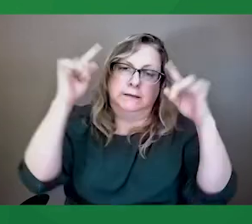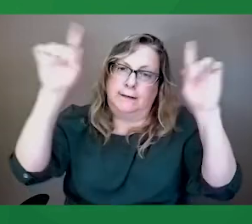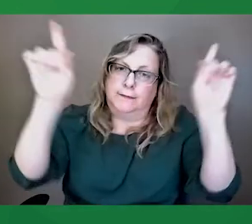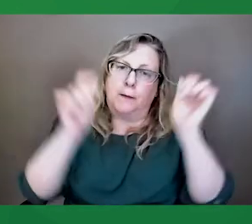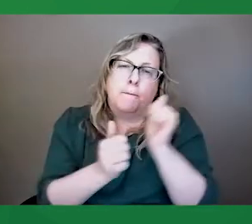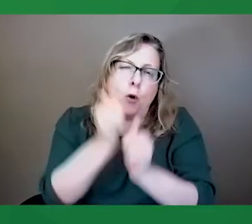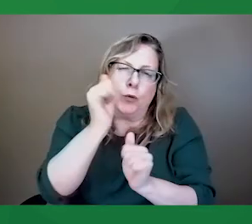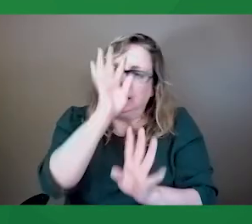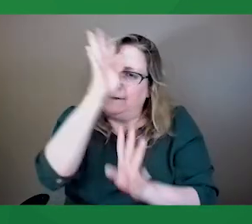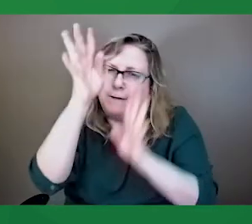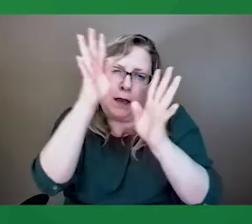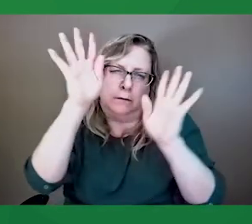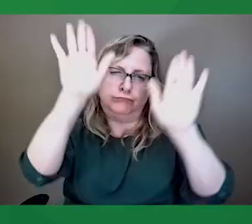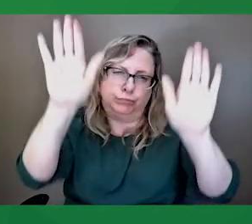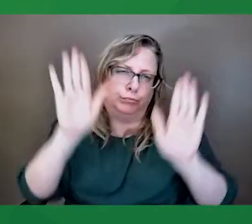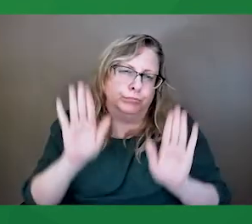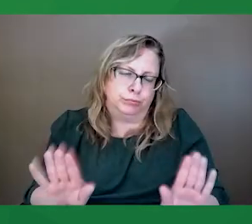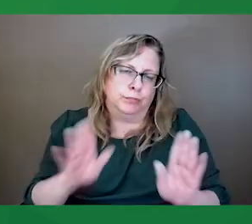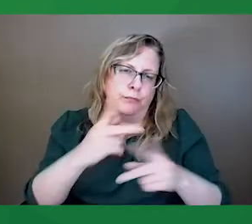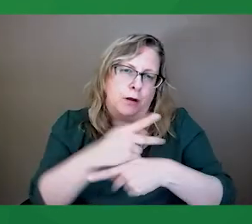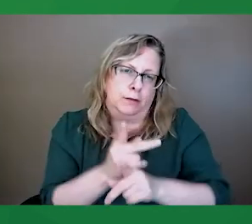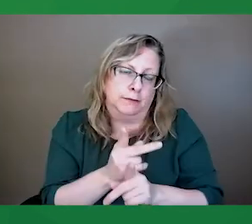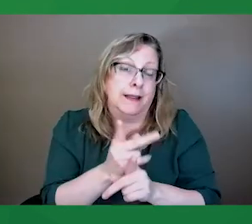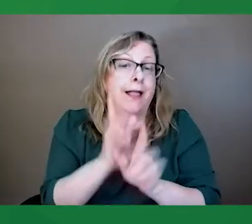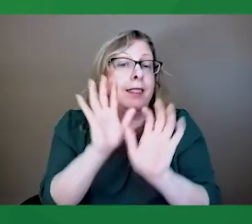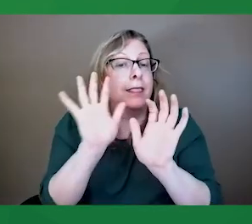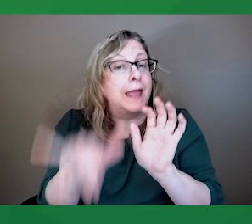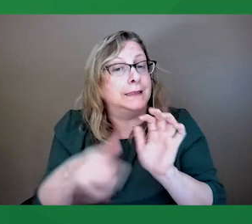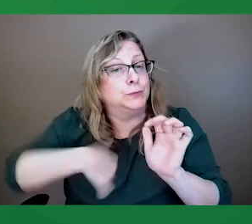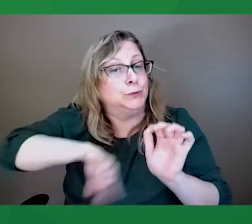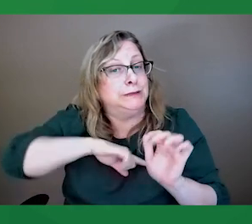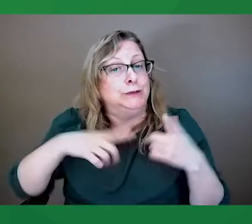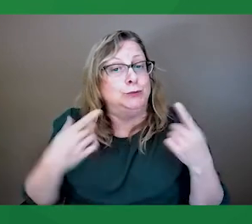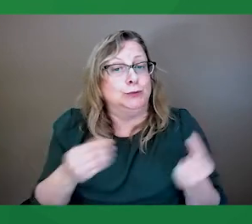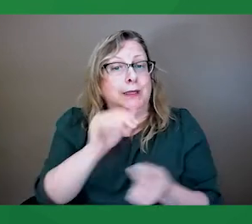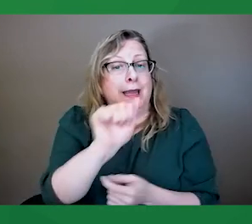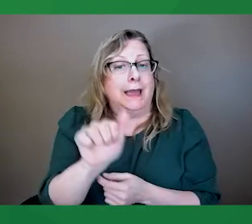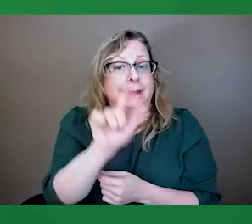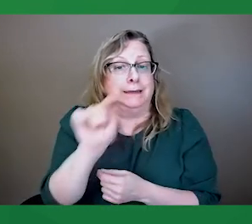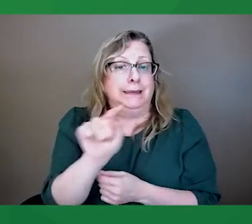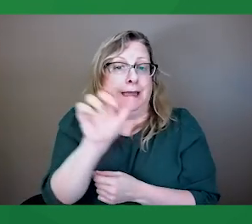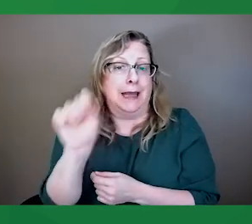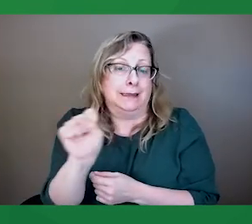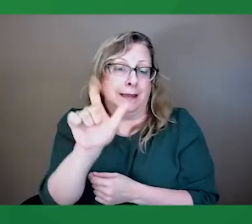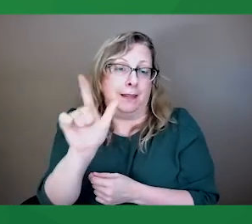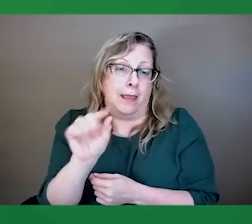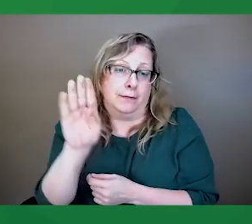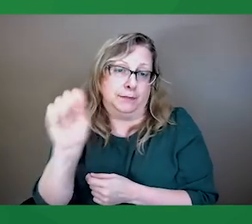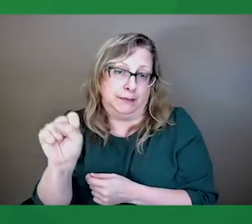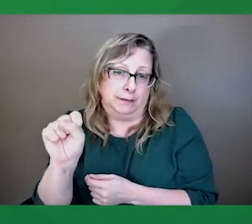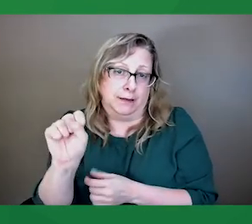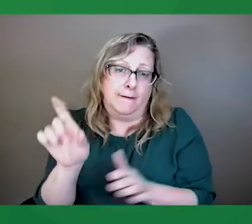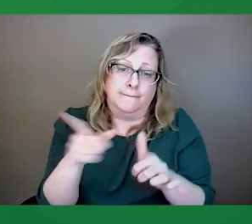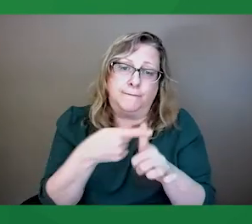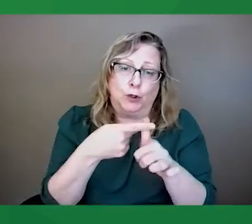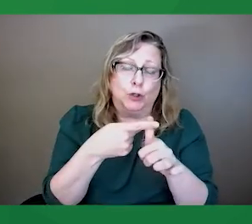And that is what we do ATS Labs. ATS Labs is Canada's first accelerator for accessibility